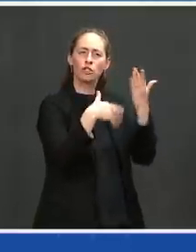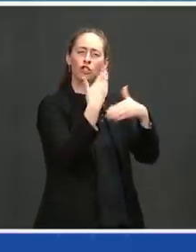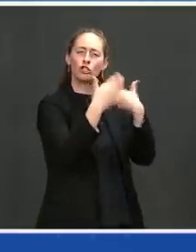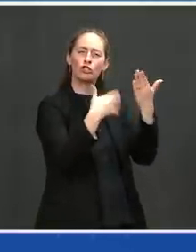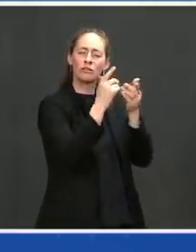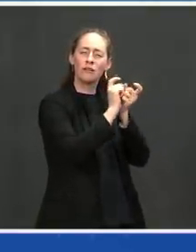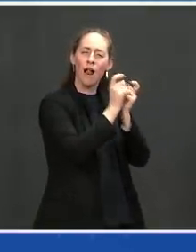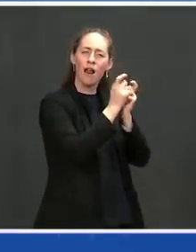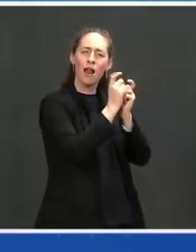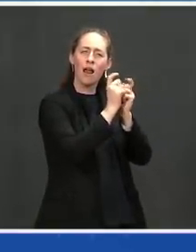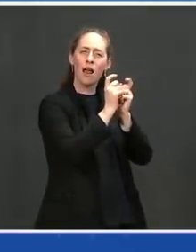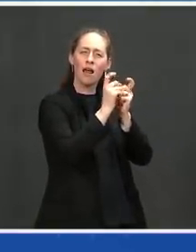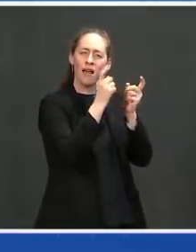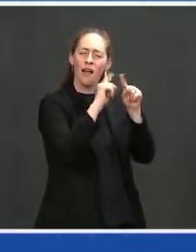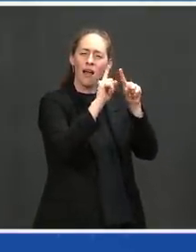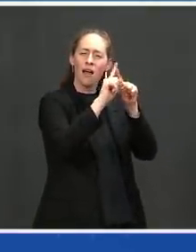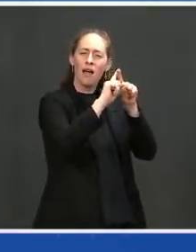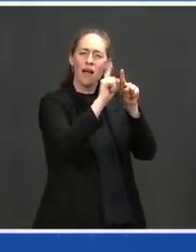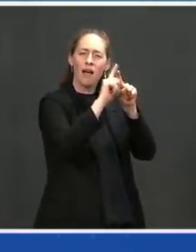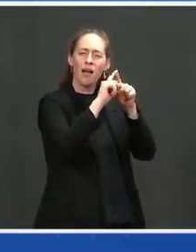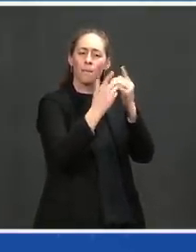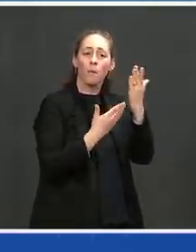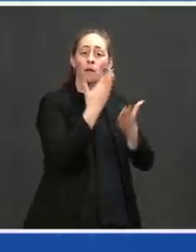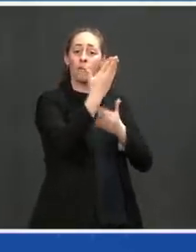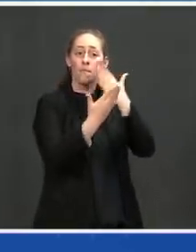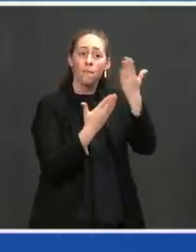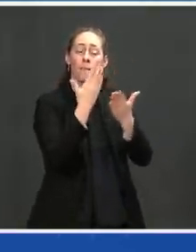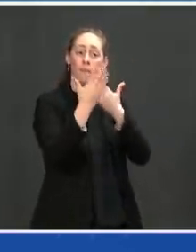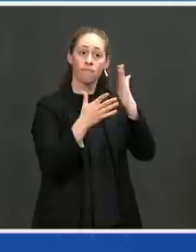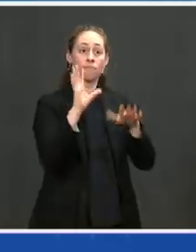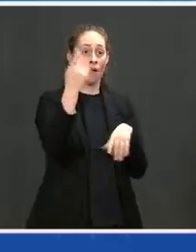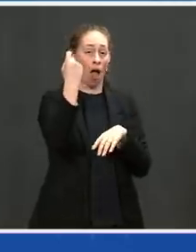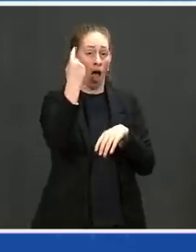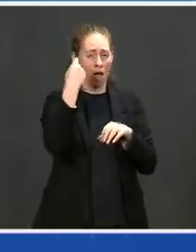Last year alone, there were five times that many.